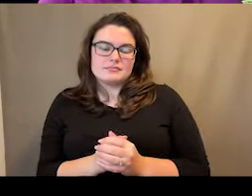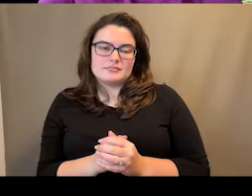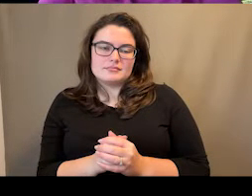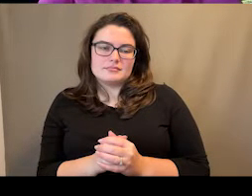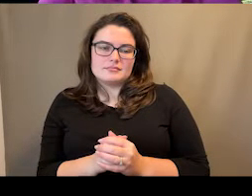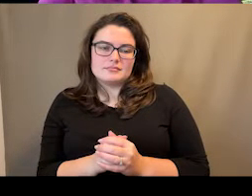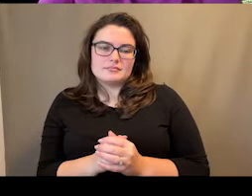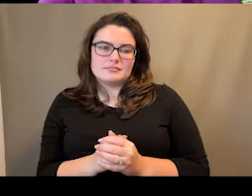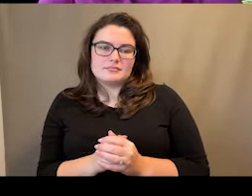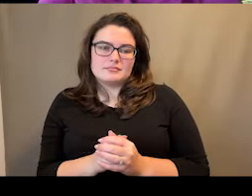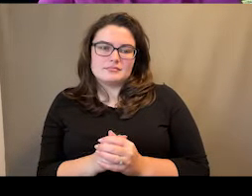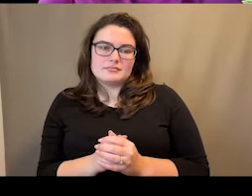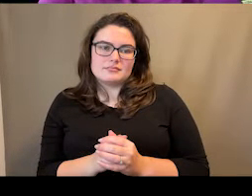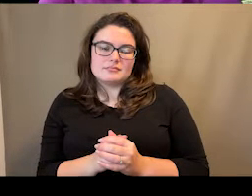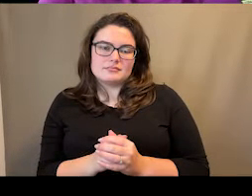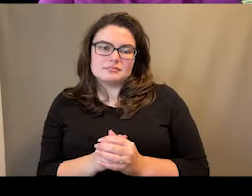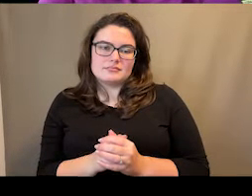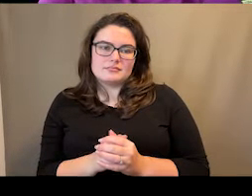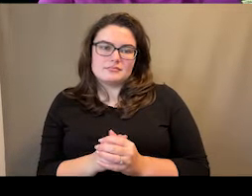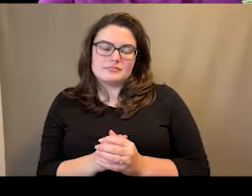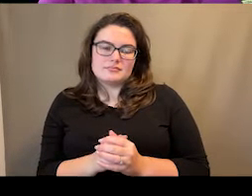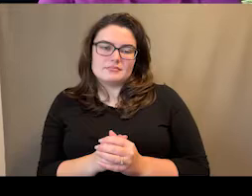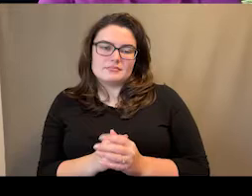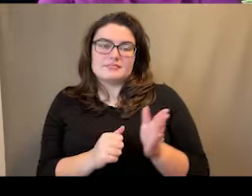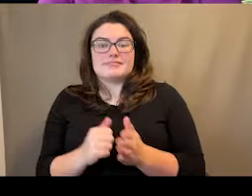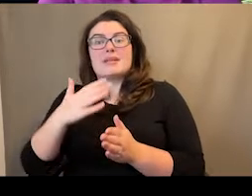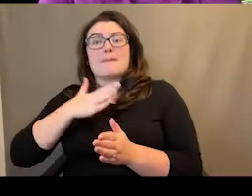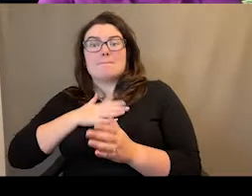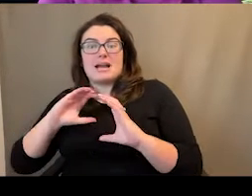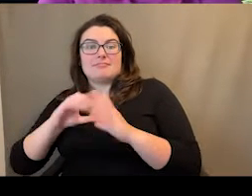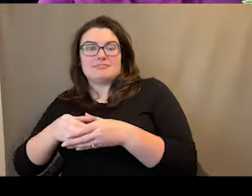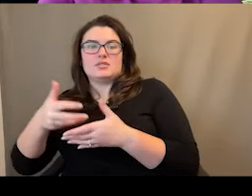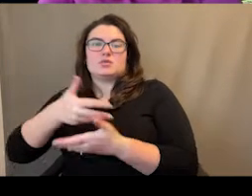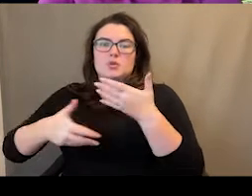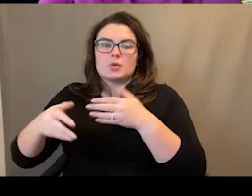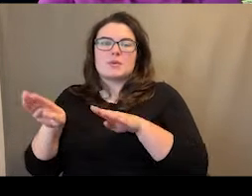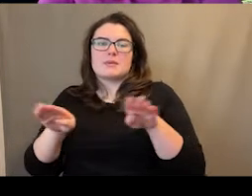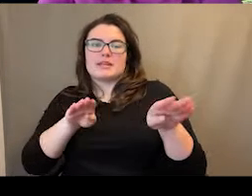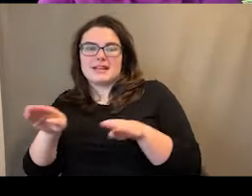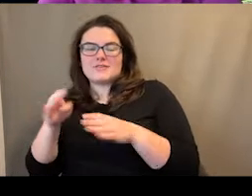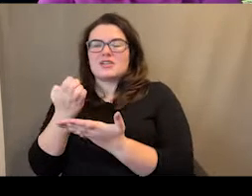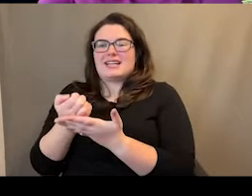Mathematical and Physical Sciences, and then my division, Social, Behavioral and Economic Sciences.